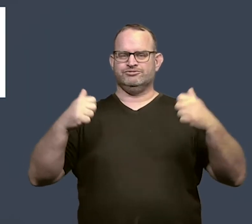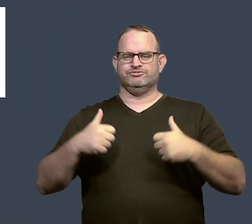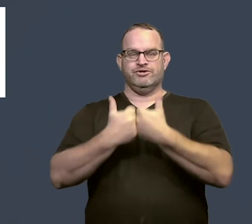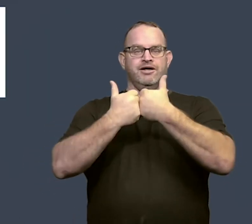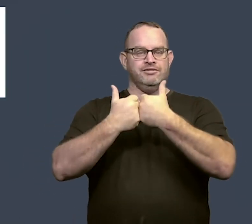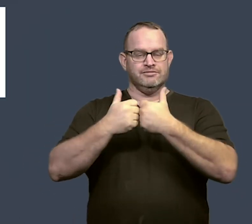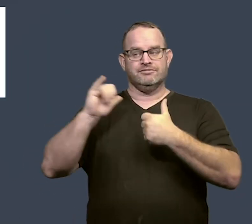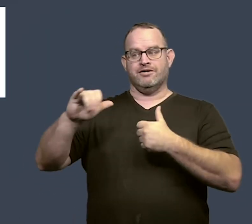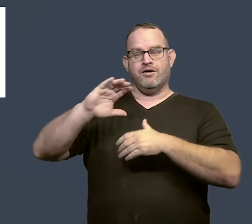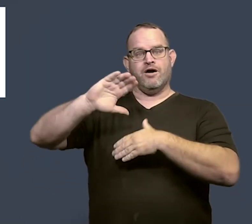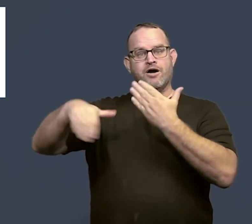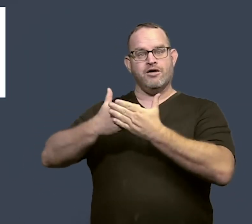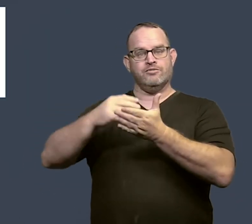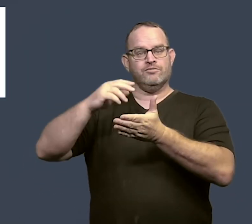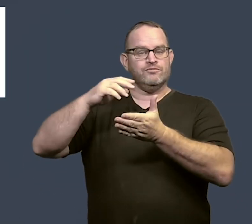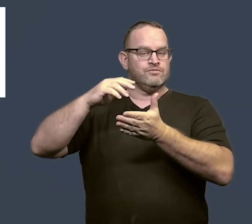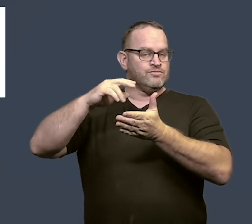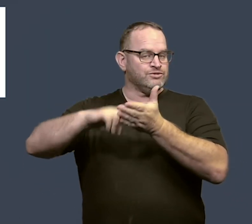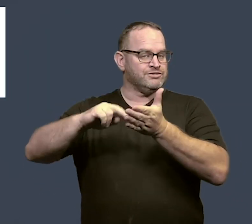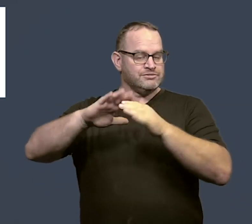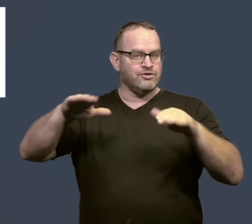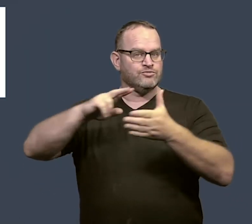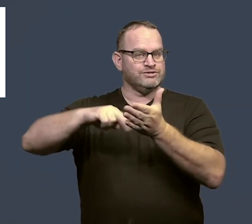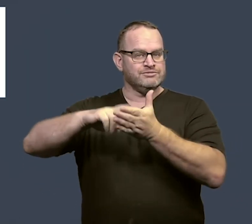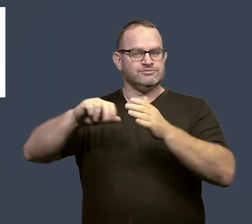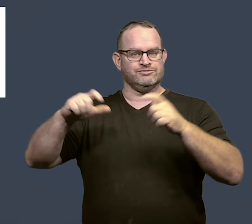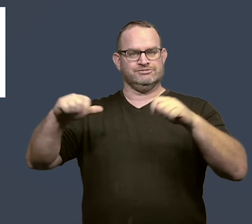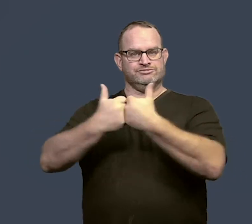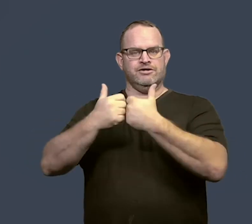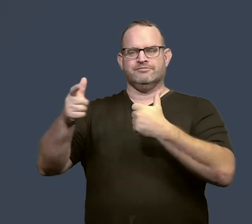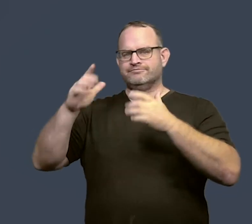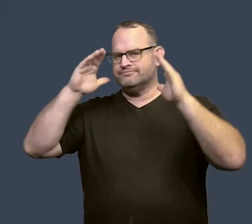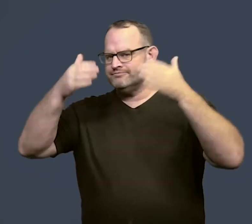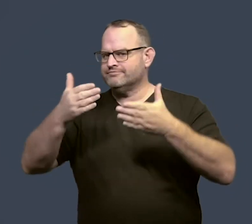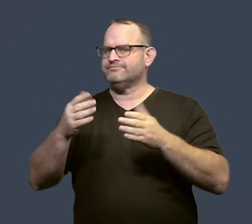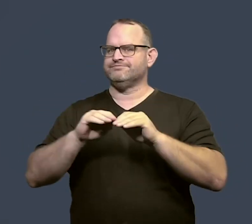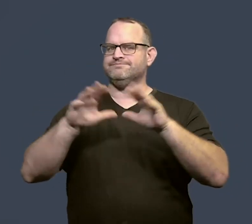All Children Reading: A Grand Challenge for Development promotes language literacy development in